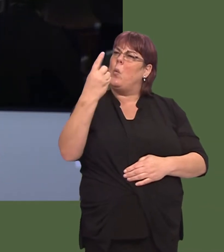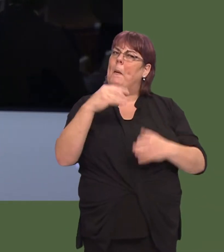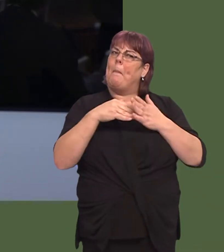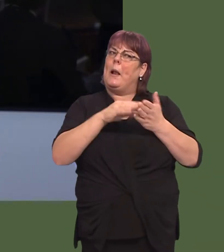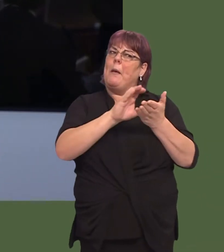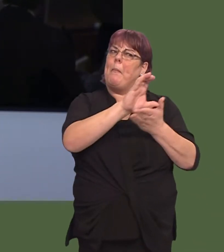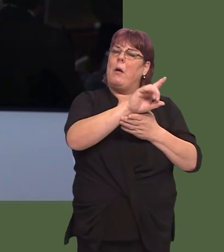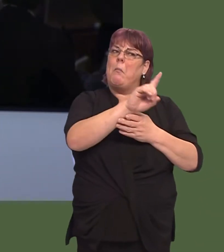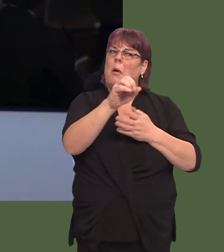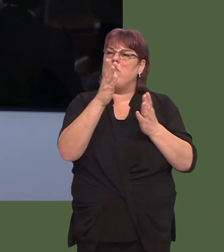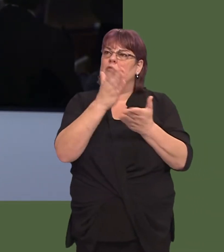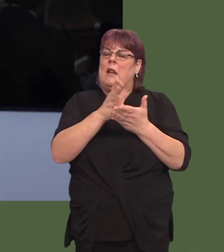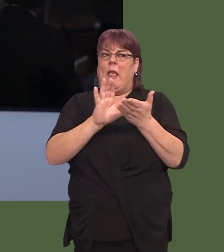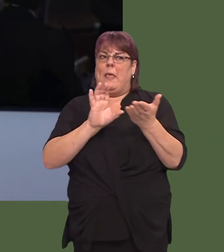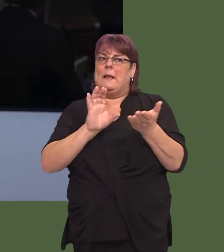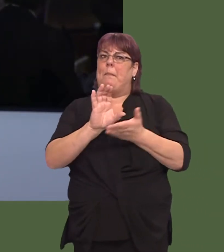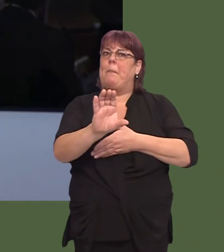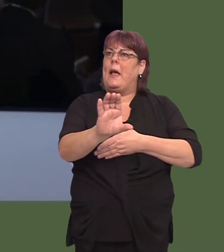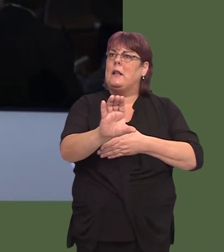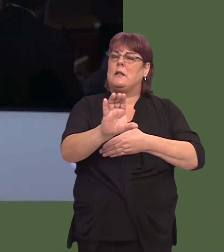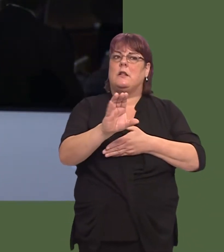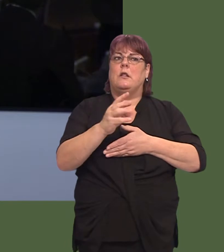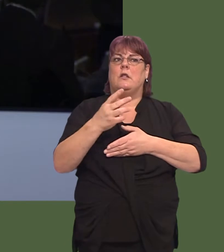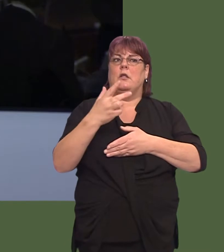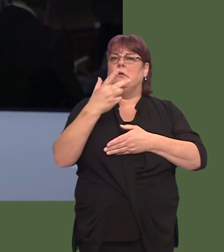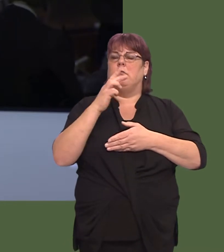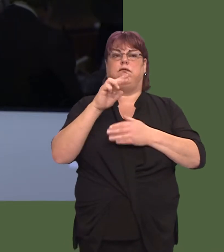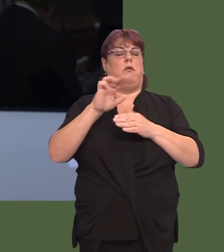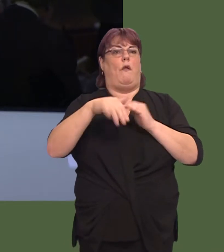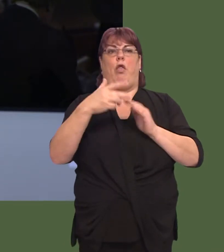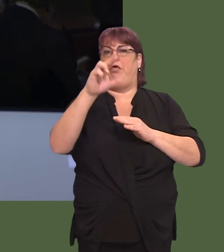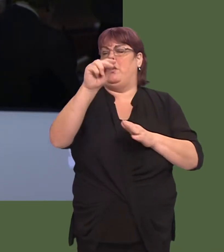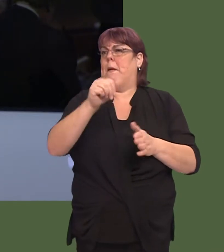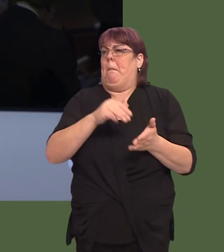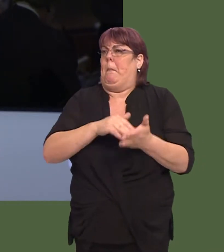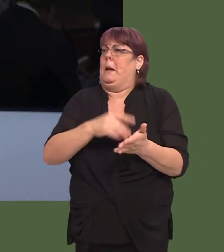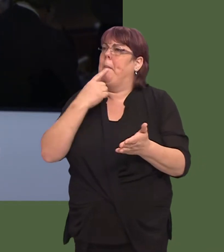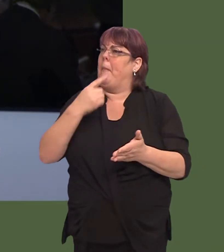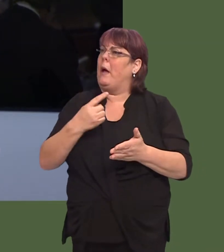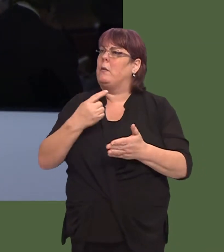million a year to deliver those services in peopleís homes, and also day care and respite.